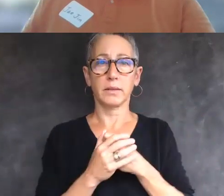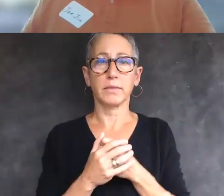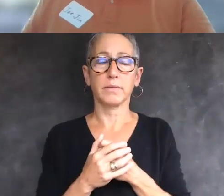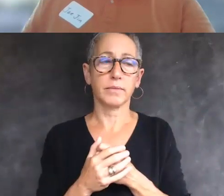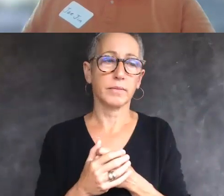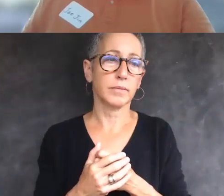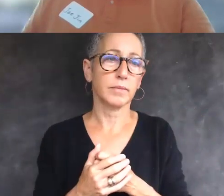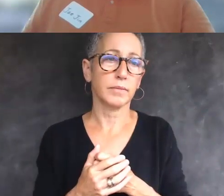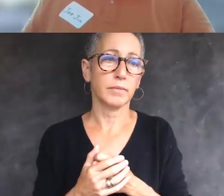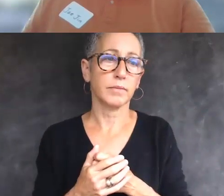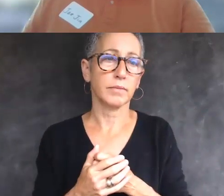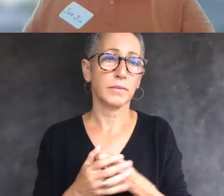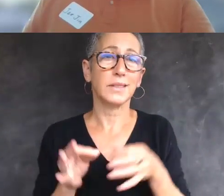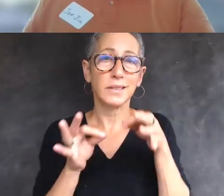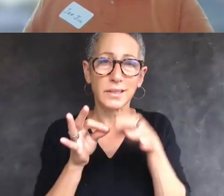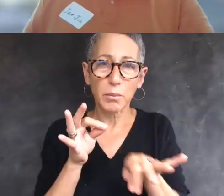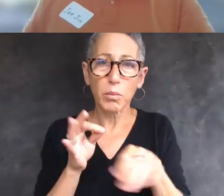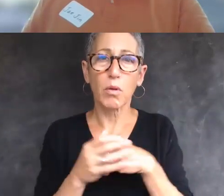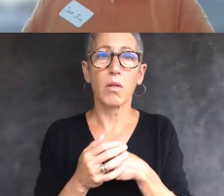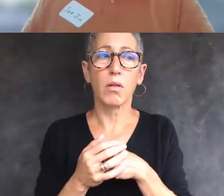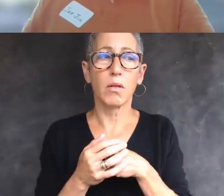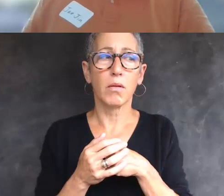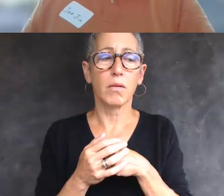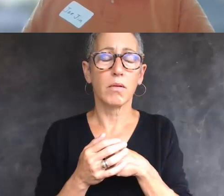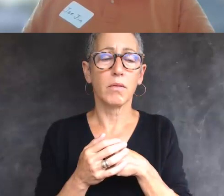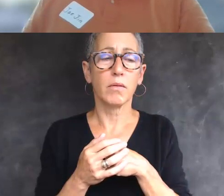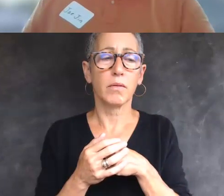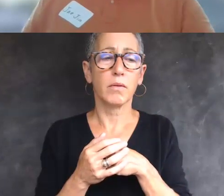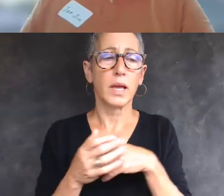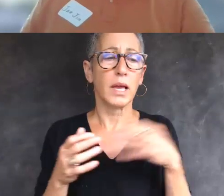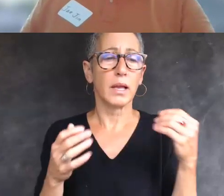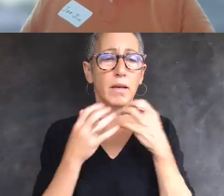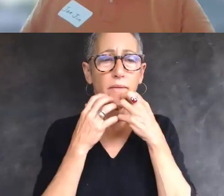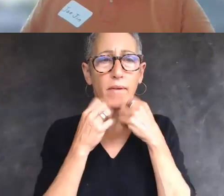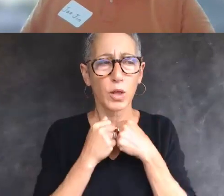simple yet really valuable sense of safety.